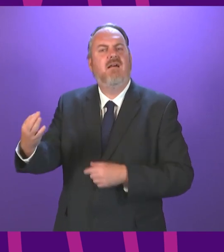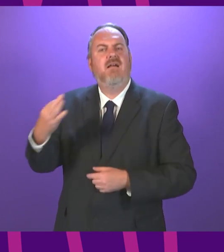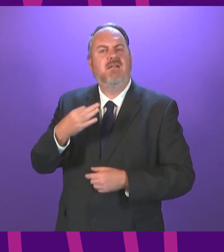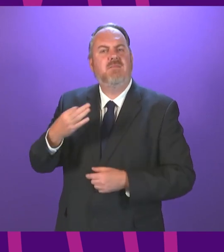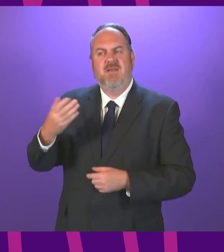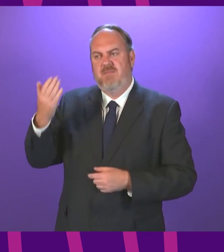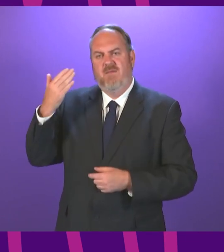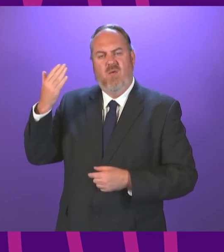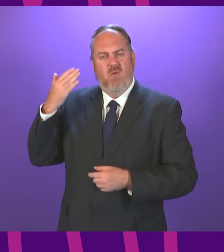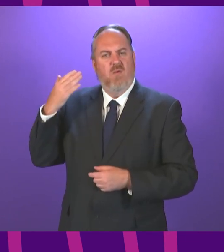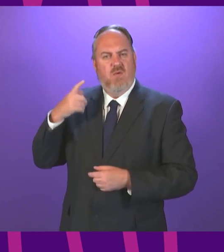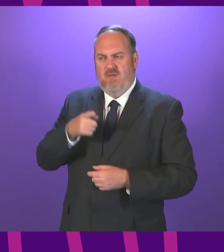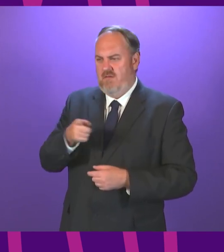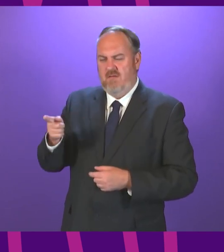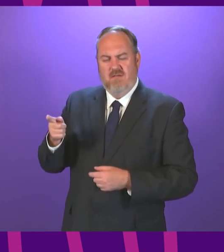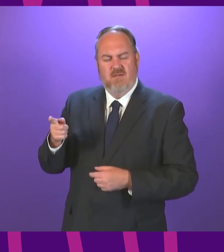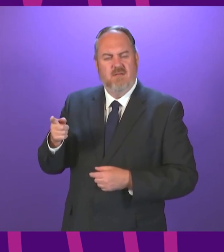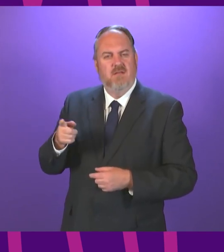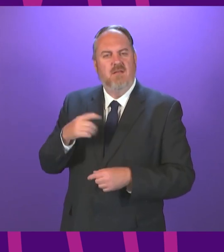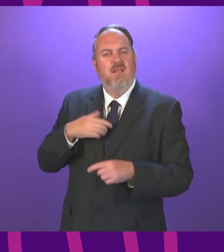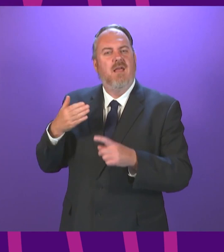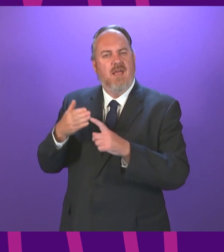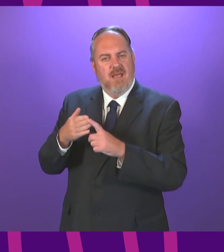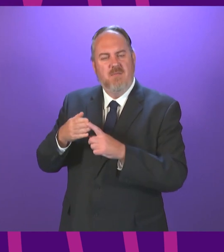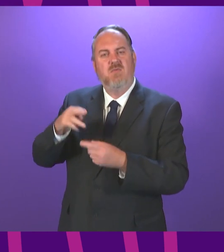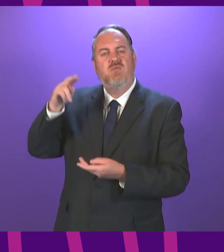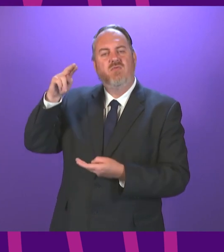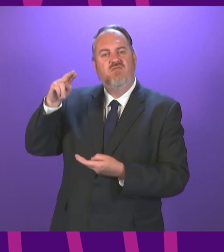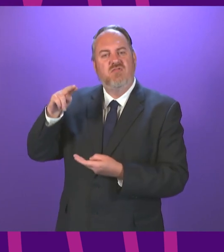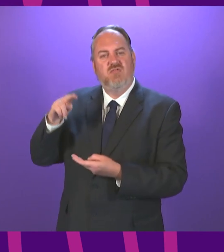is perfectly legitimate to talk about reducing self-isolation requirements for health workers